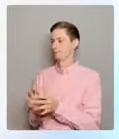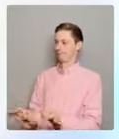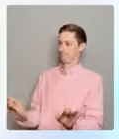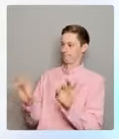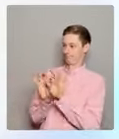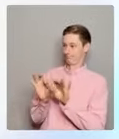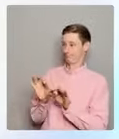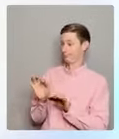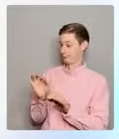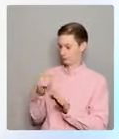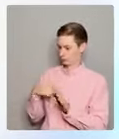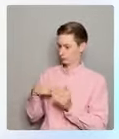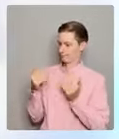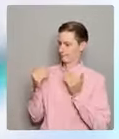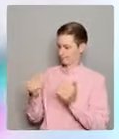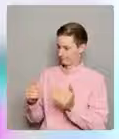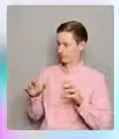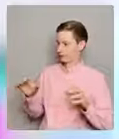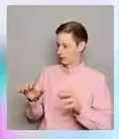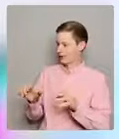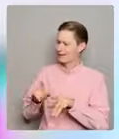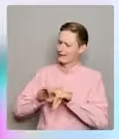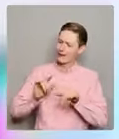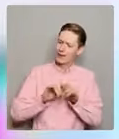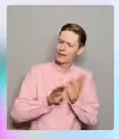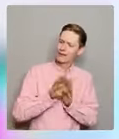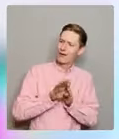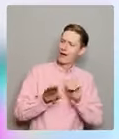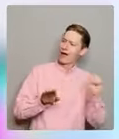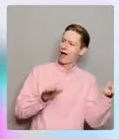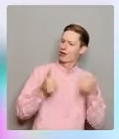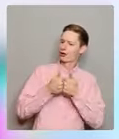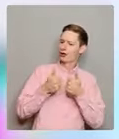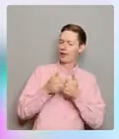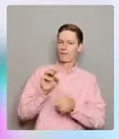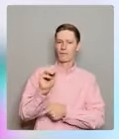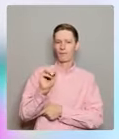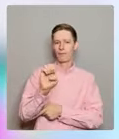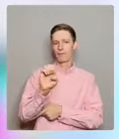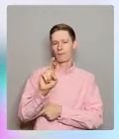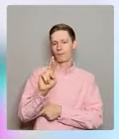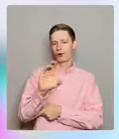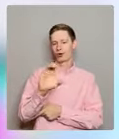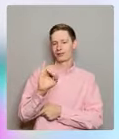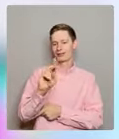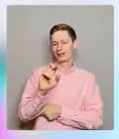that we were able to take that step and say, you know even while we're working on the mercenaries that these options are important